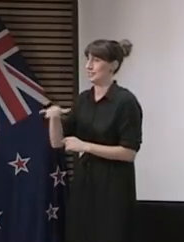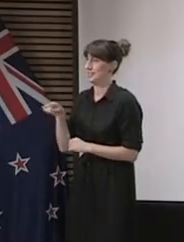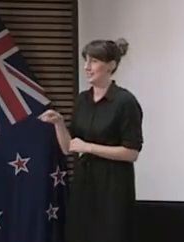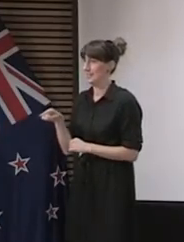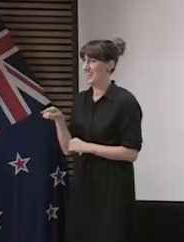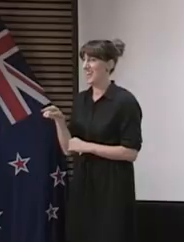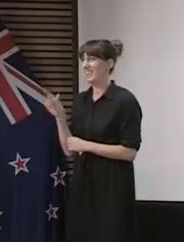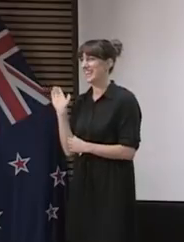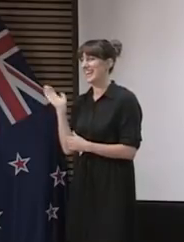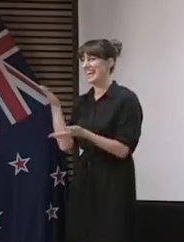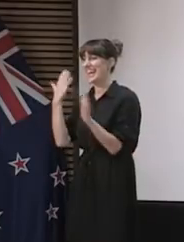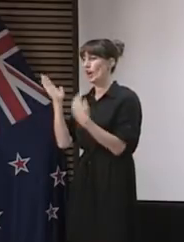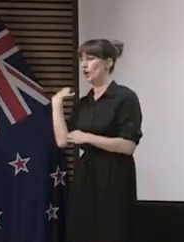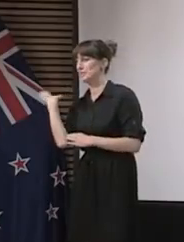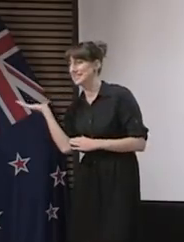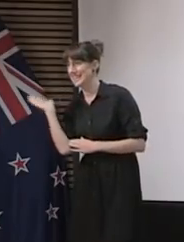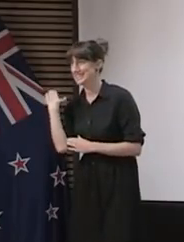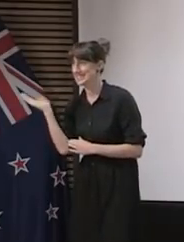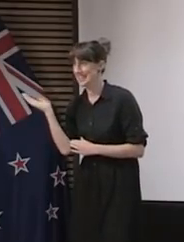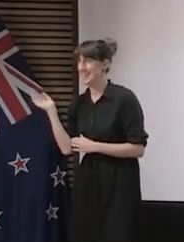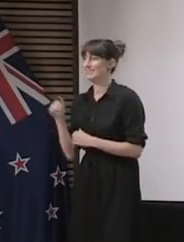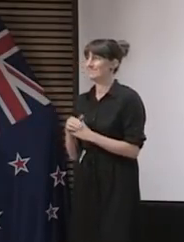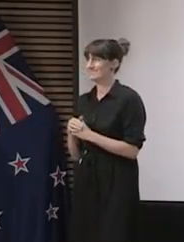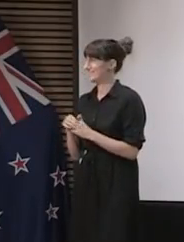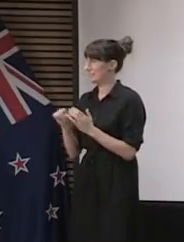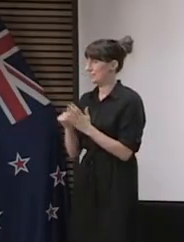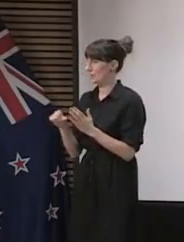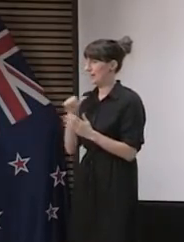stewards line ofwork, if every time they worka shift they are required toisolate that becomes